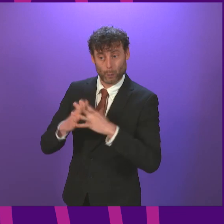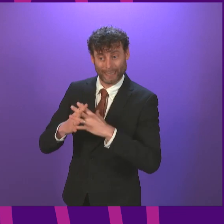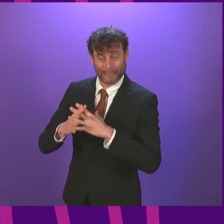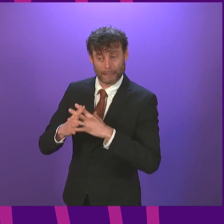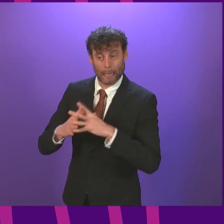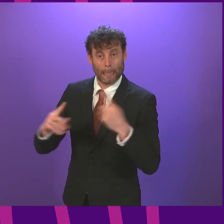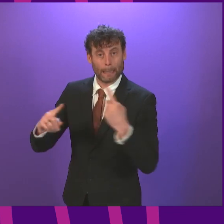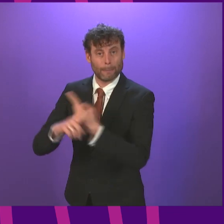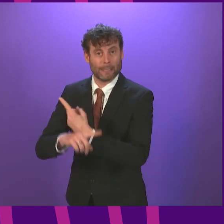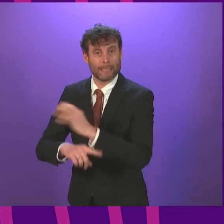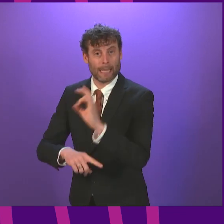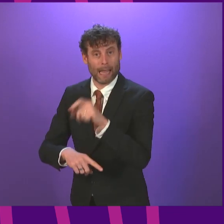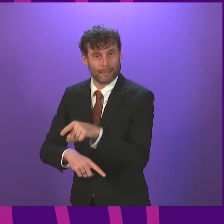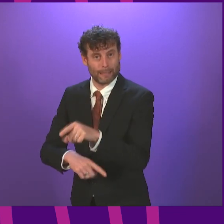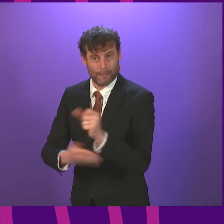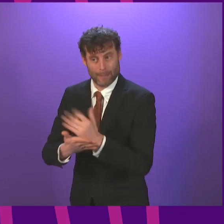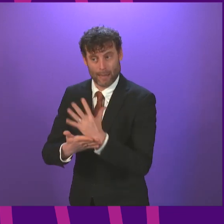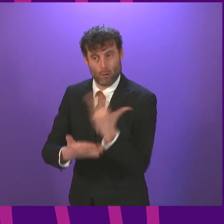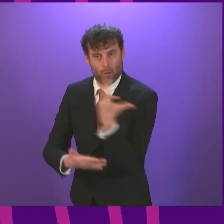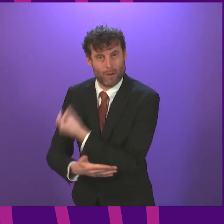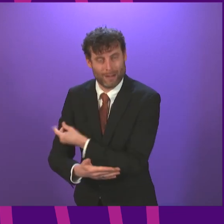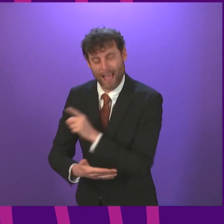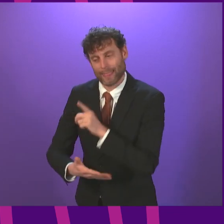vaccine in early December.